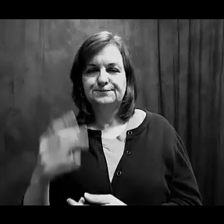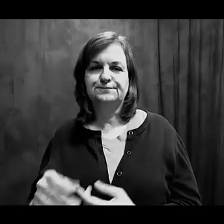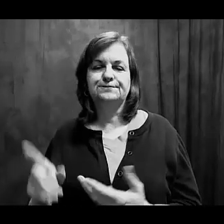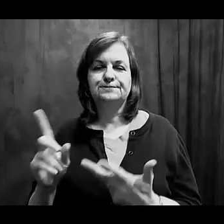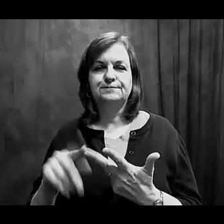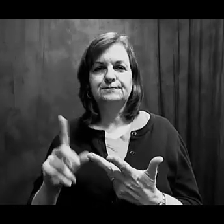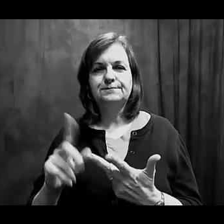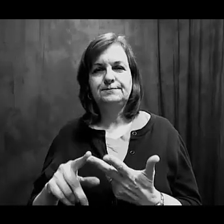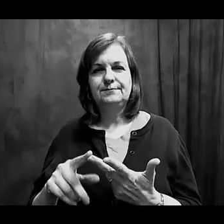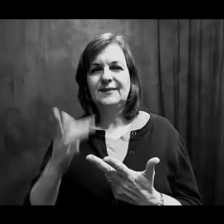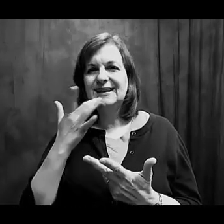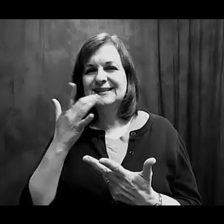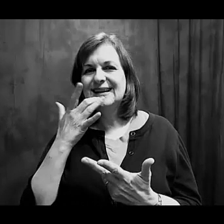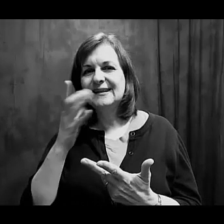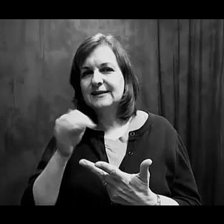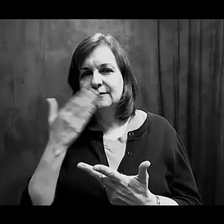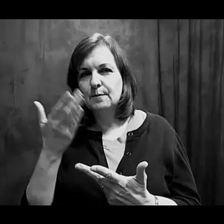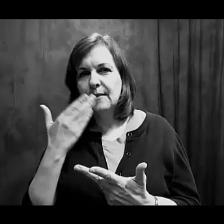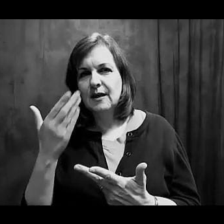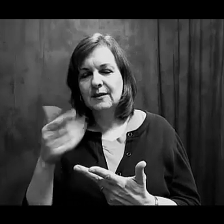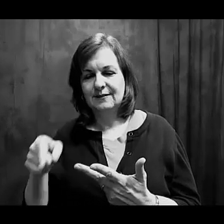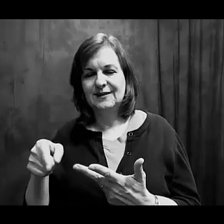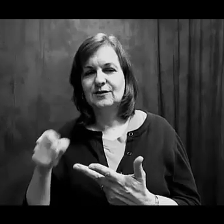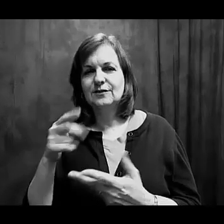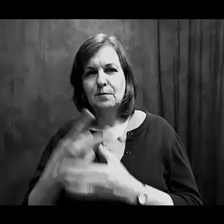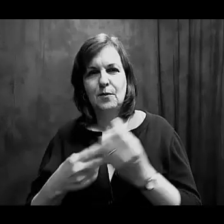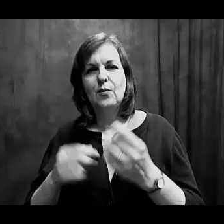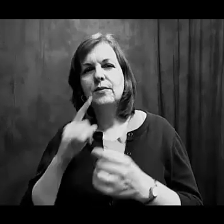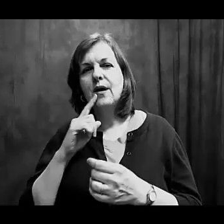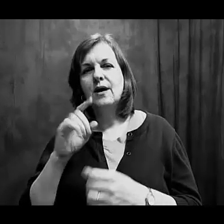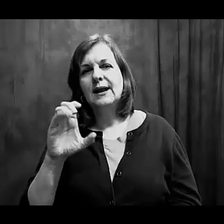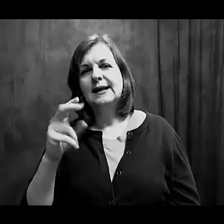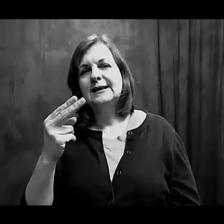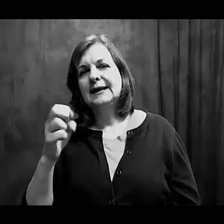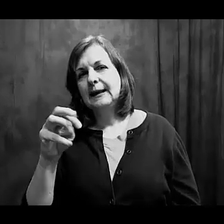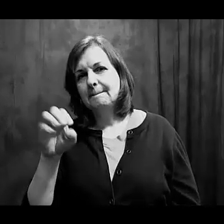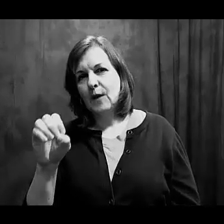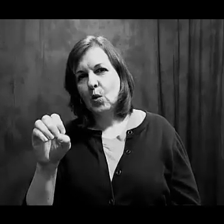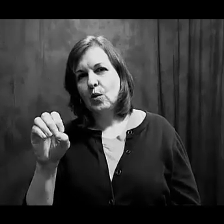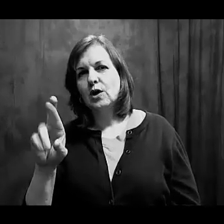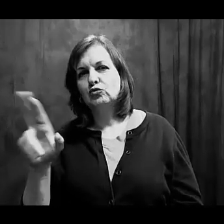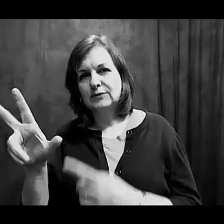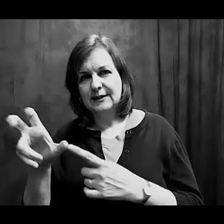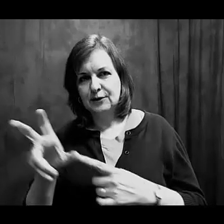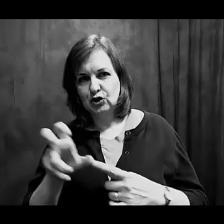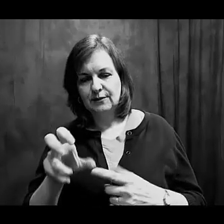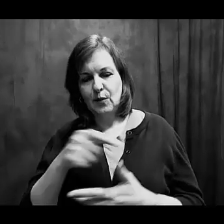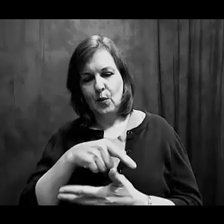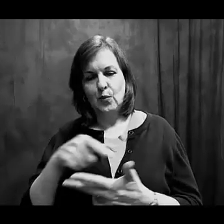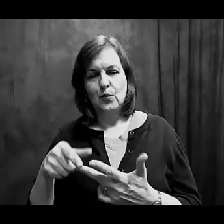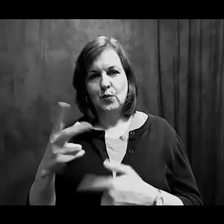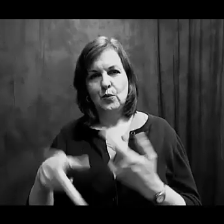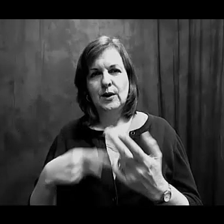and we have taste and smell with chemoreceptors so those are the big ones that were gonna focus on